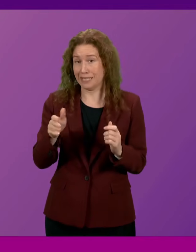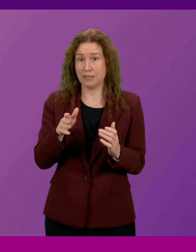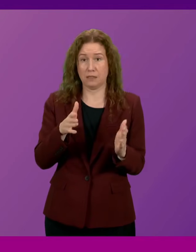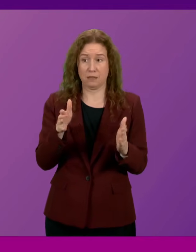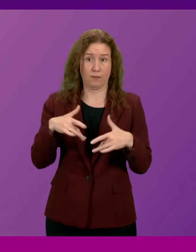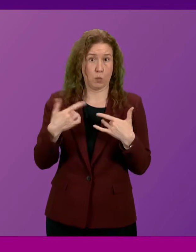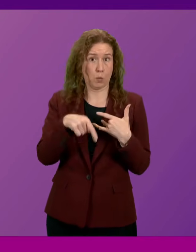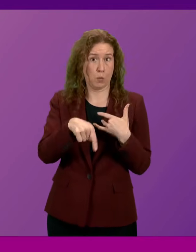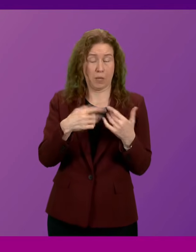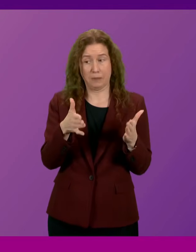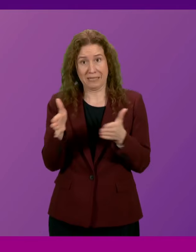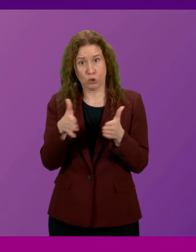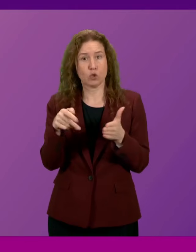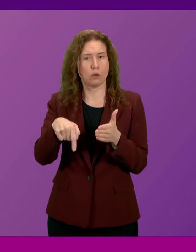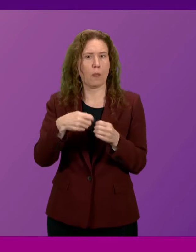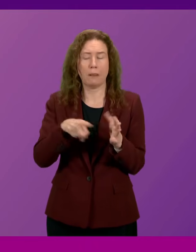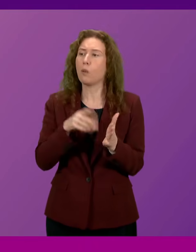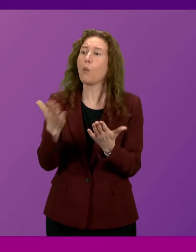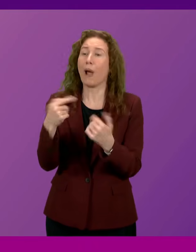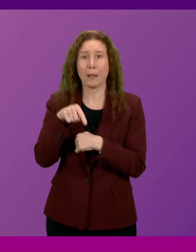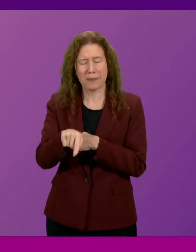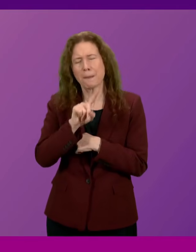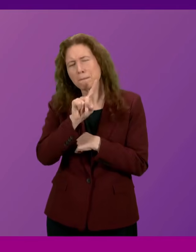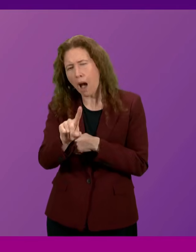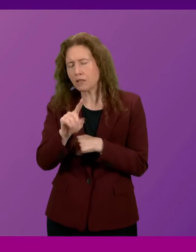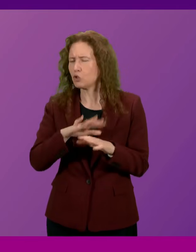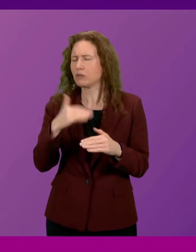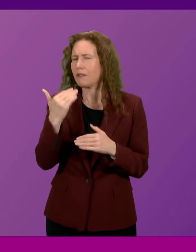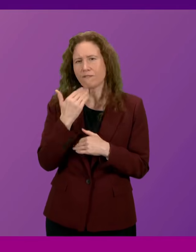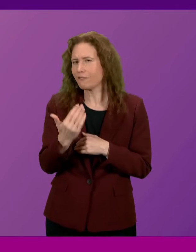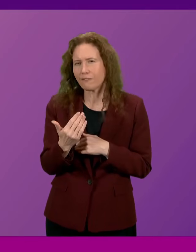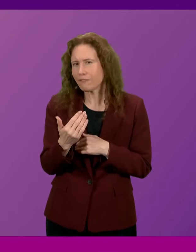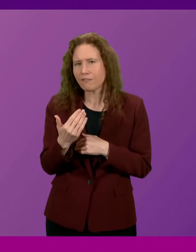and we truly welcome that, but it has not gone far enough. Does John